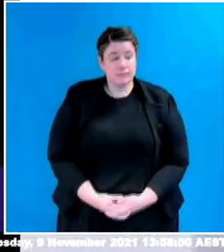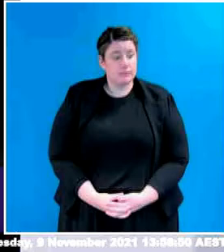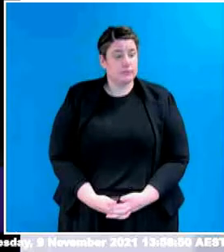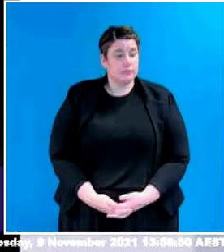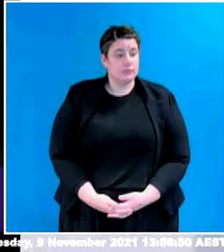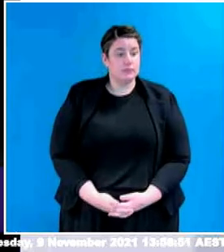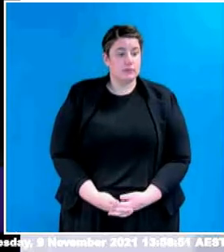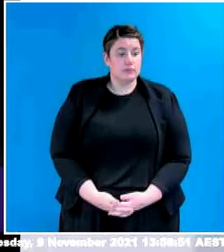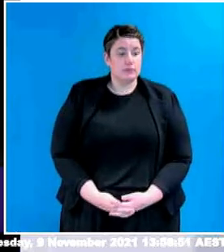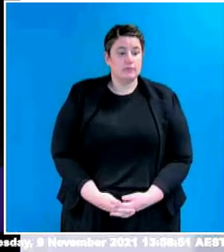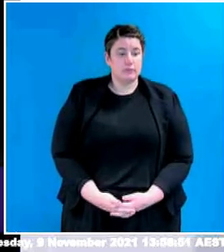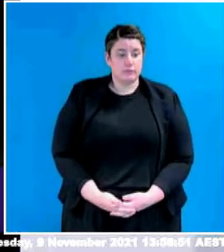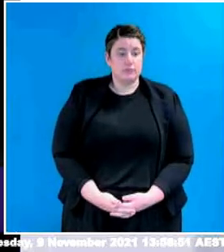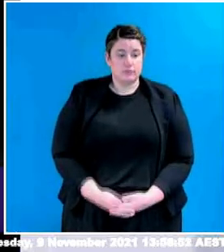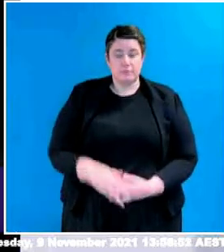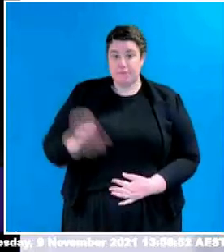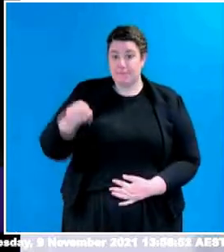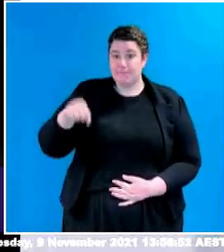Yes.